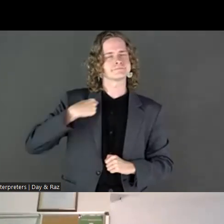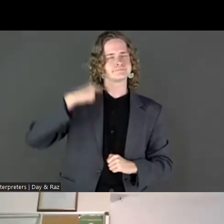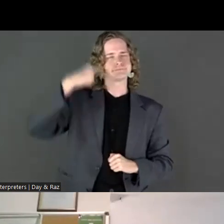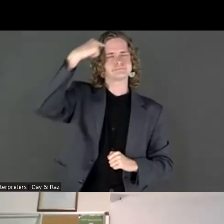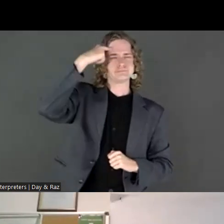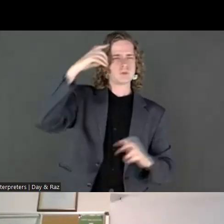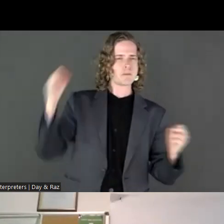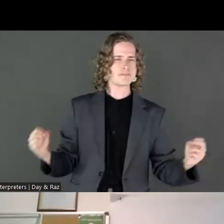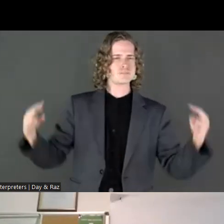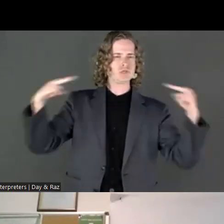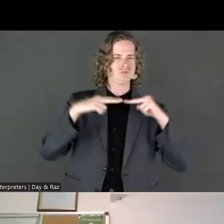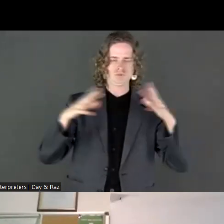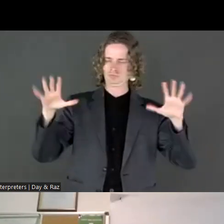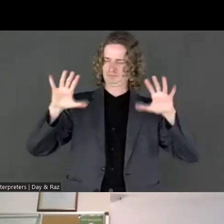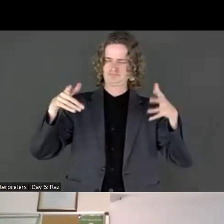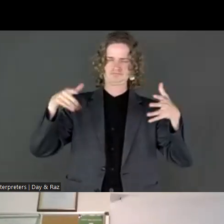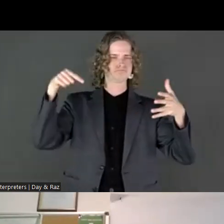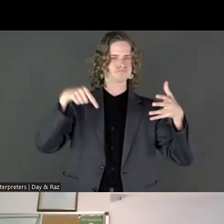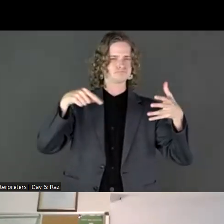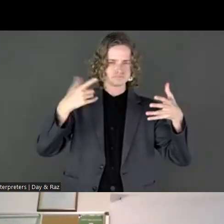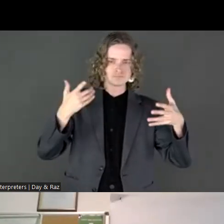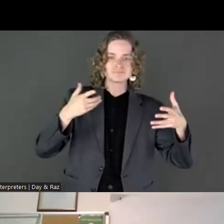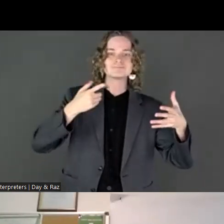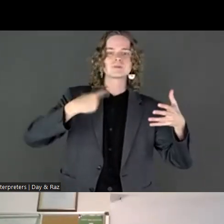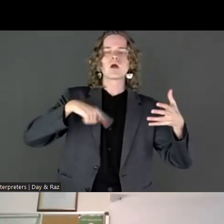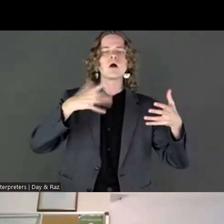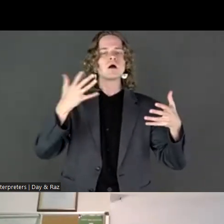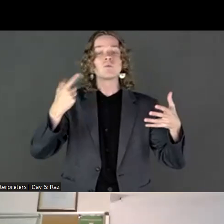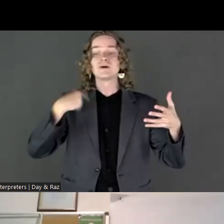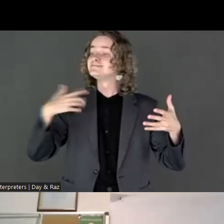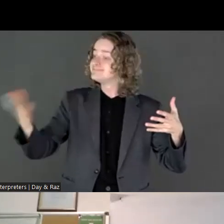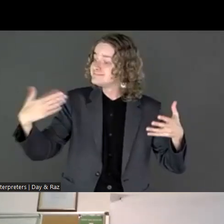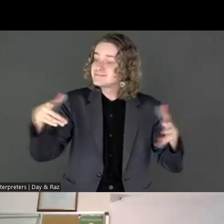One of the things is that bridge is not, you know, when when participants attend bridge and